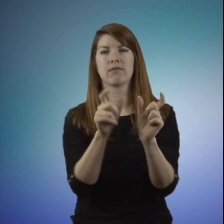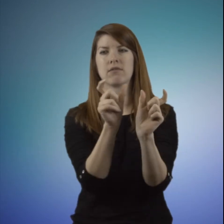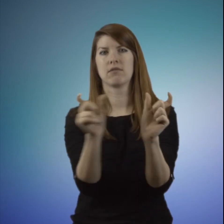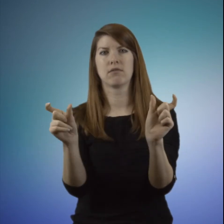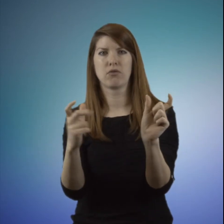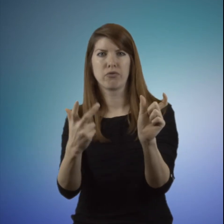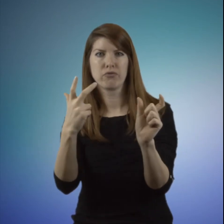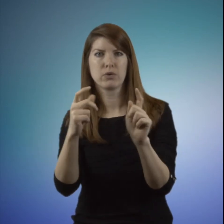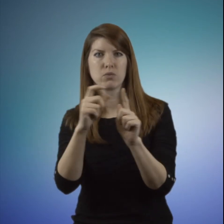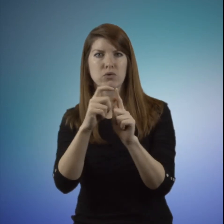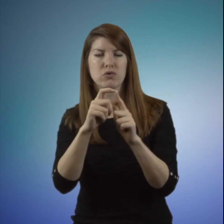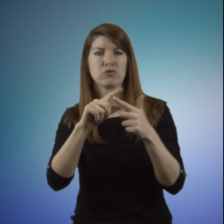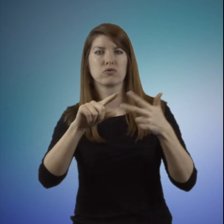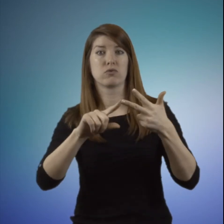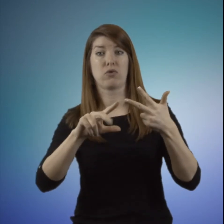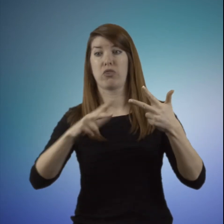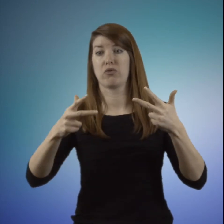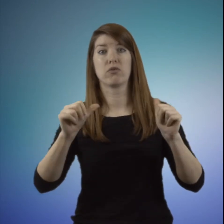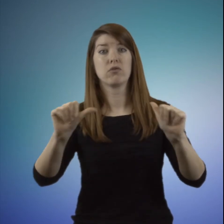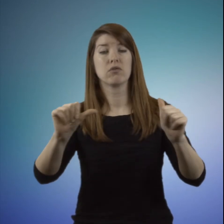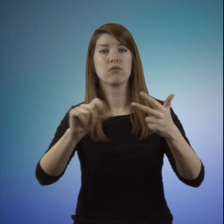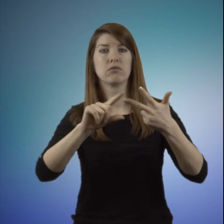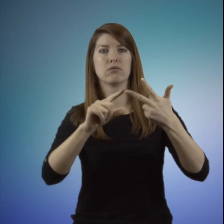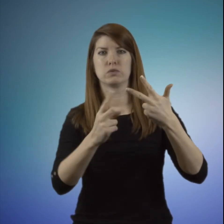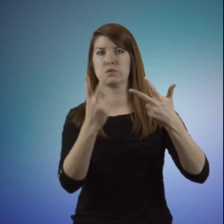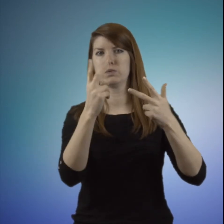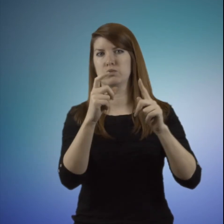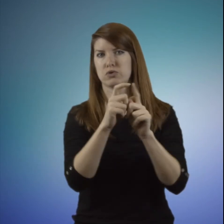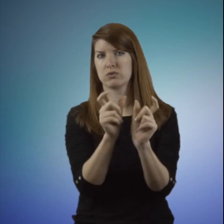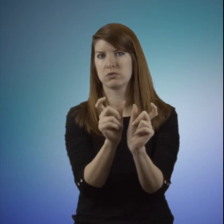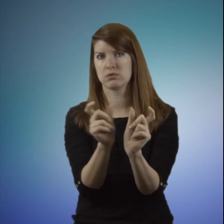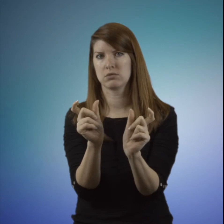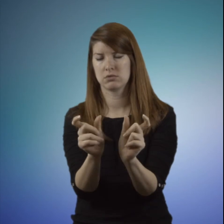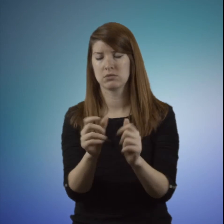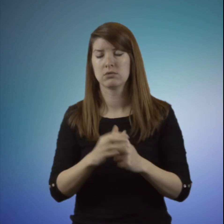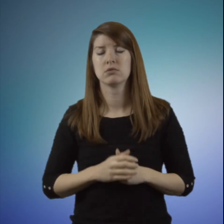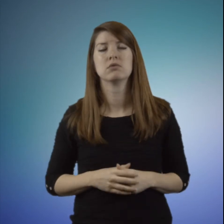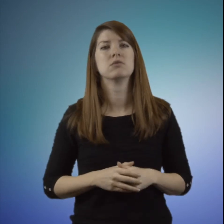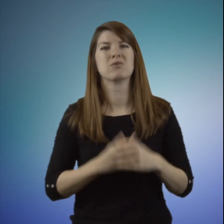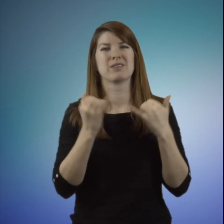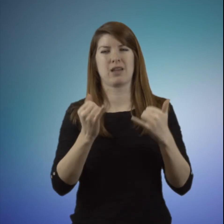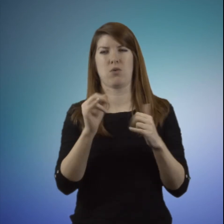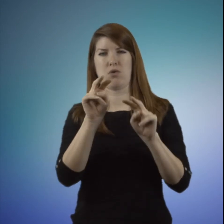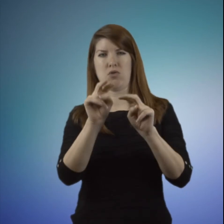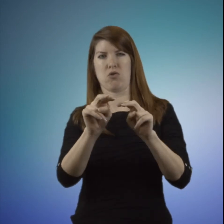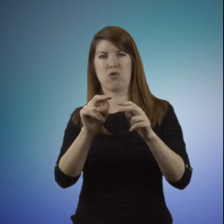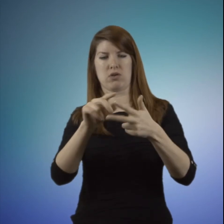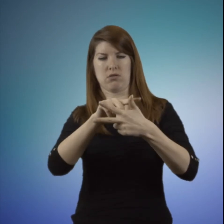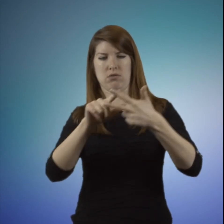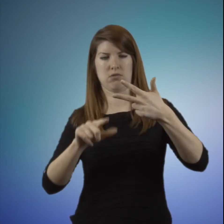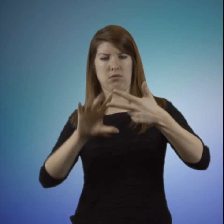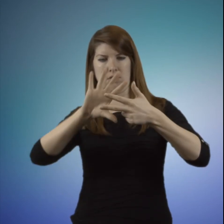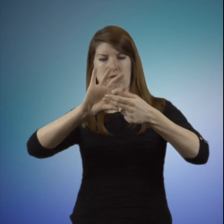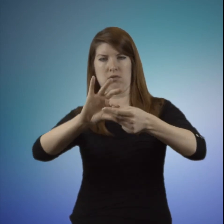And the third time, the sentence was 2 words. So, now we're seeing how that mean applies. So, we average those 3 scores.